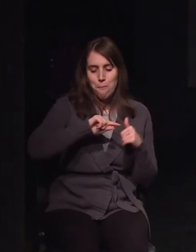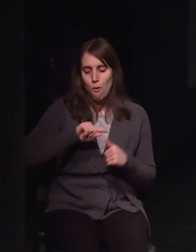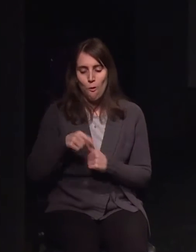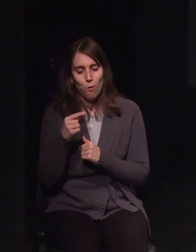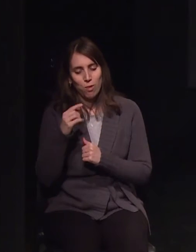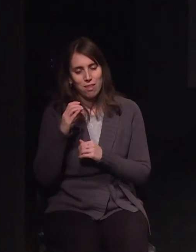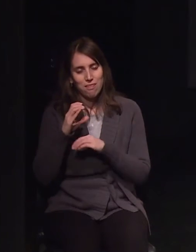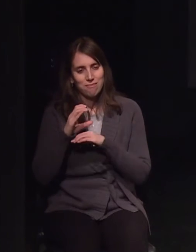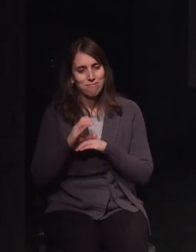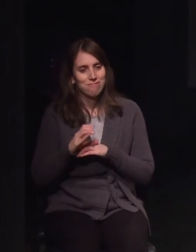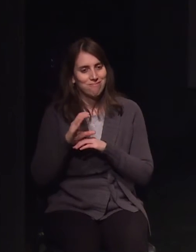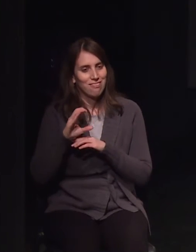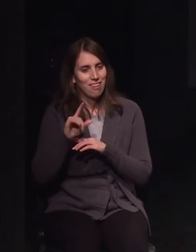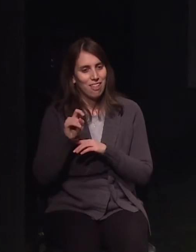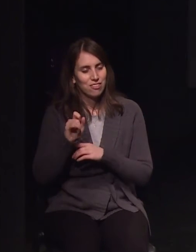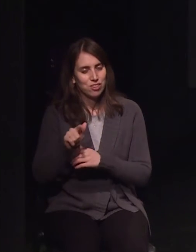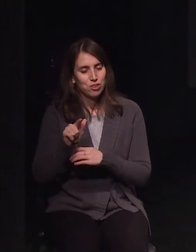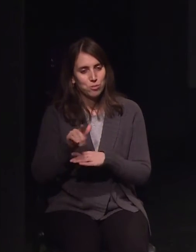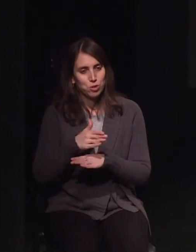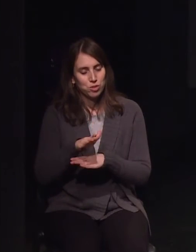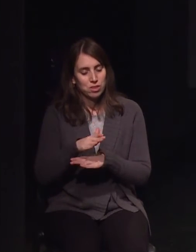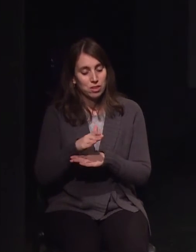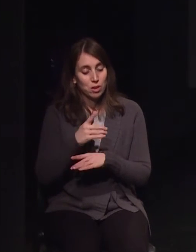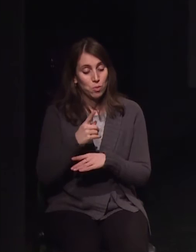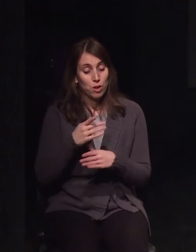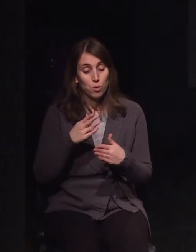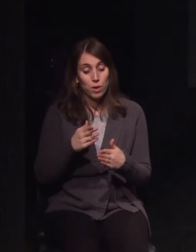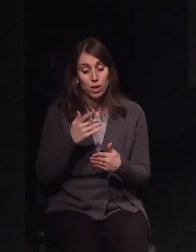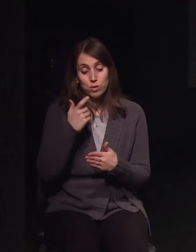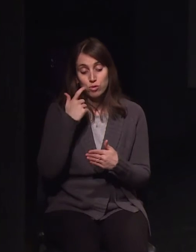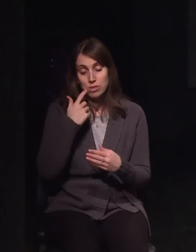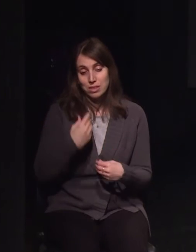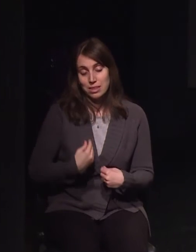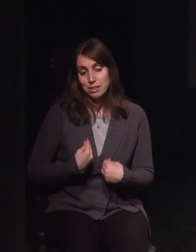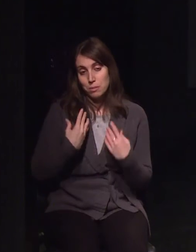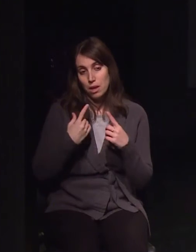One of the ways I was recently inspired, a member of our alumni was actually making a